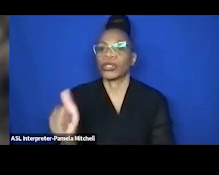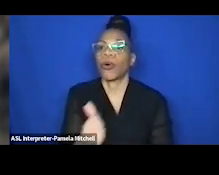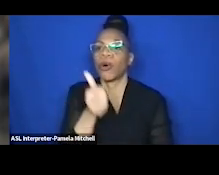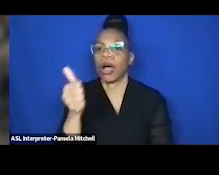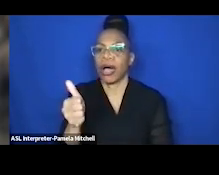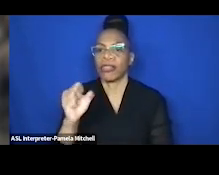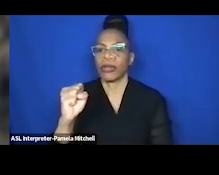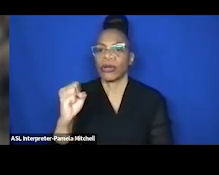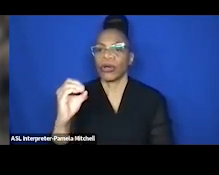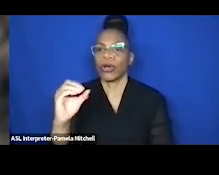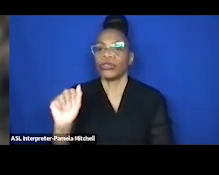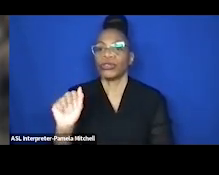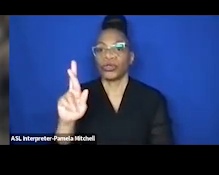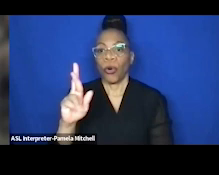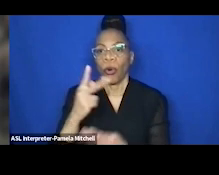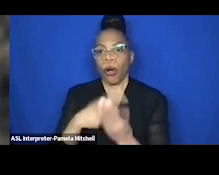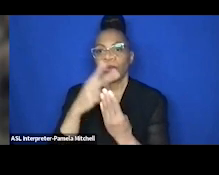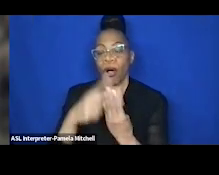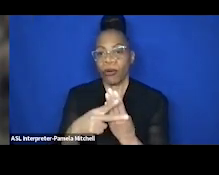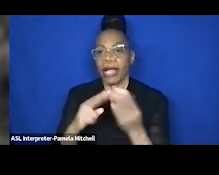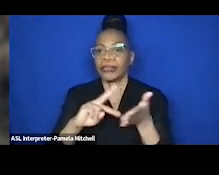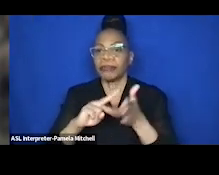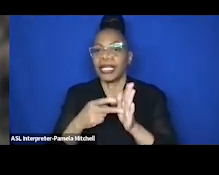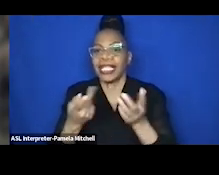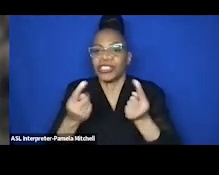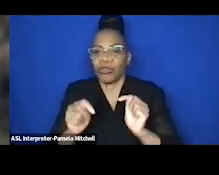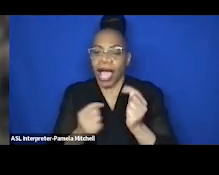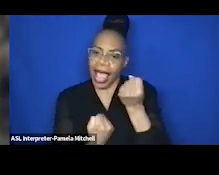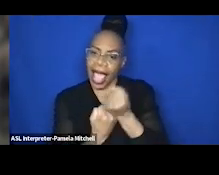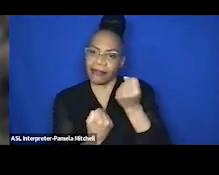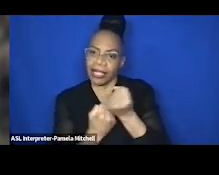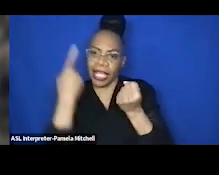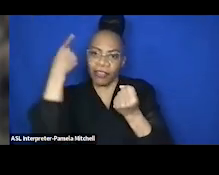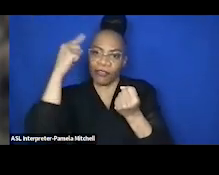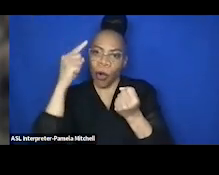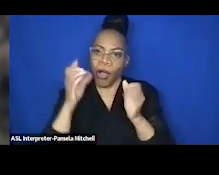is just trying to advocate for the client and trying to convince medical providers